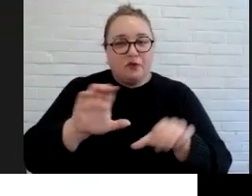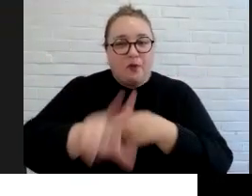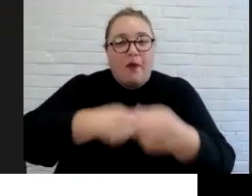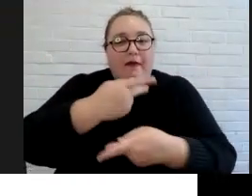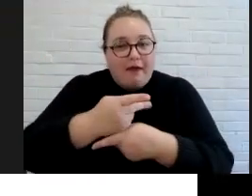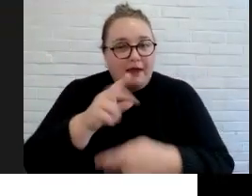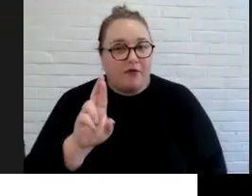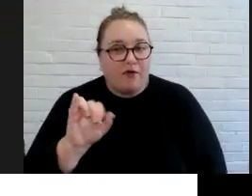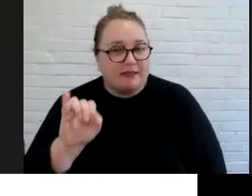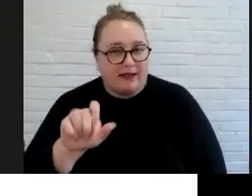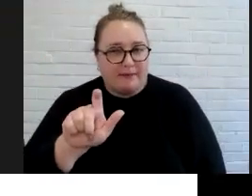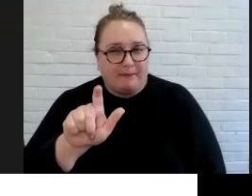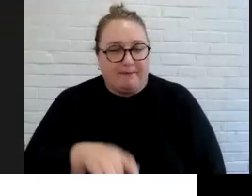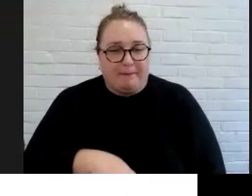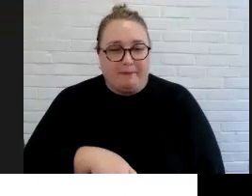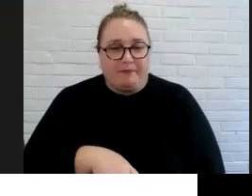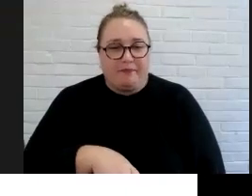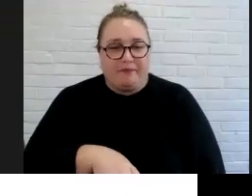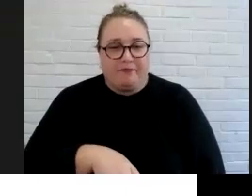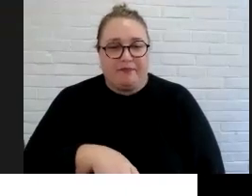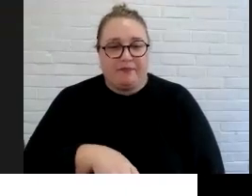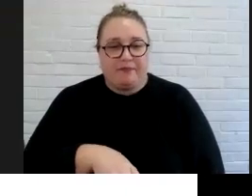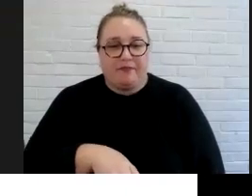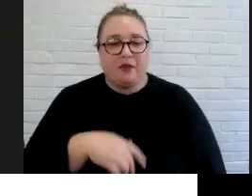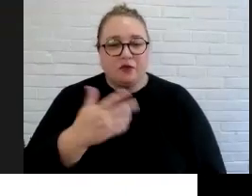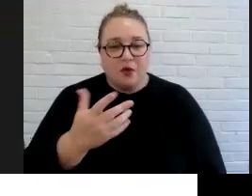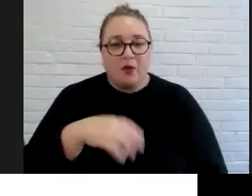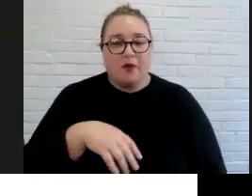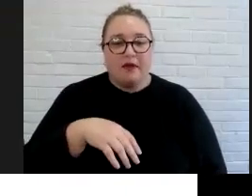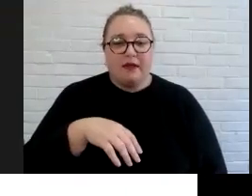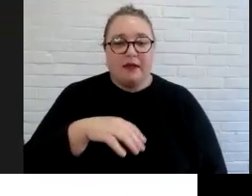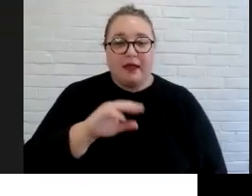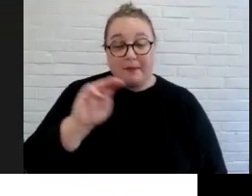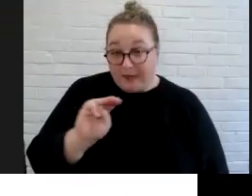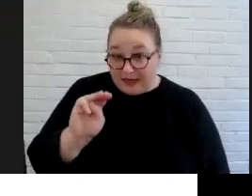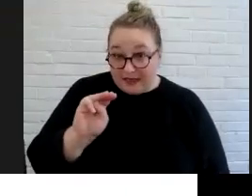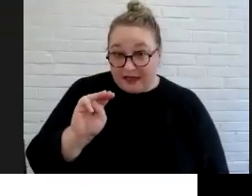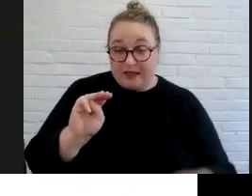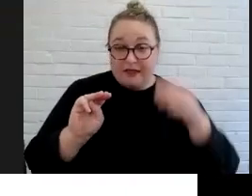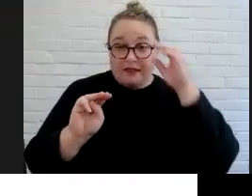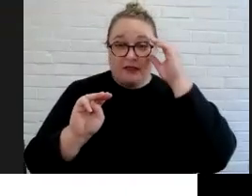So on Monday, what do you think?